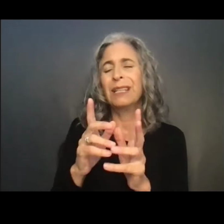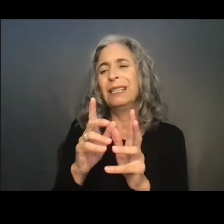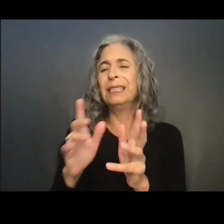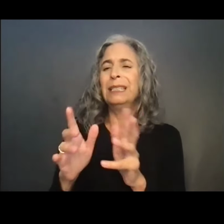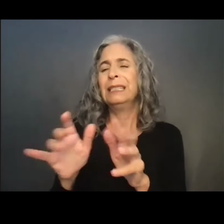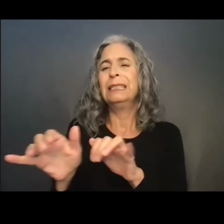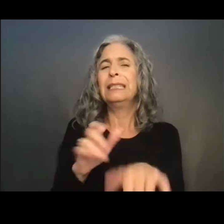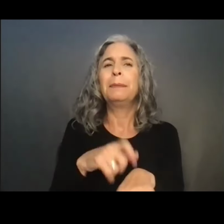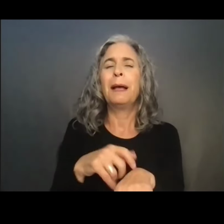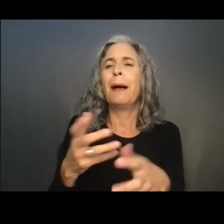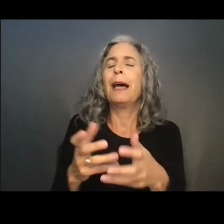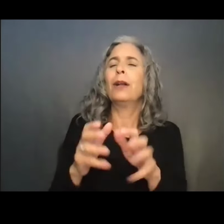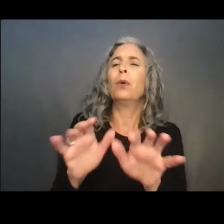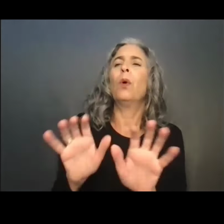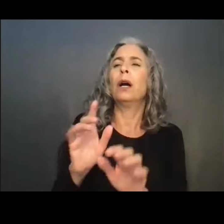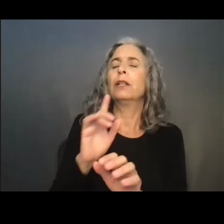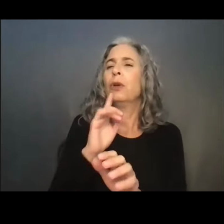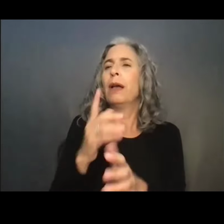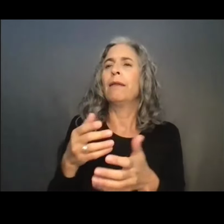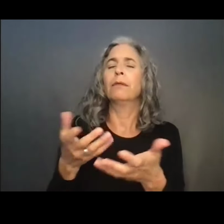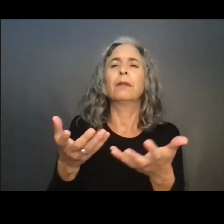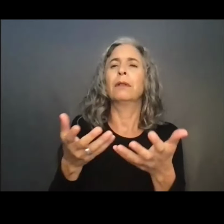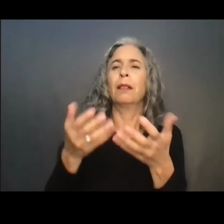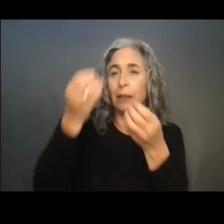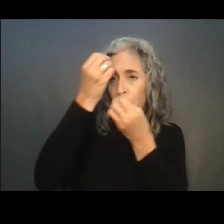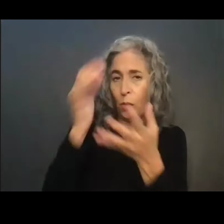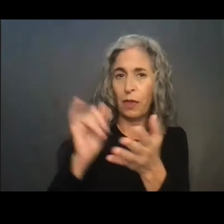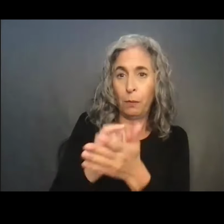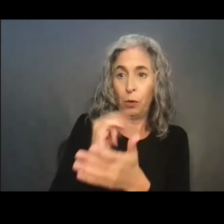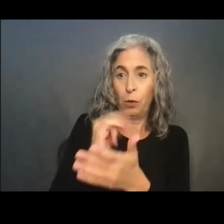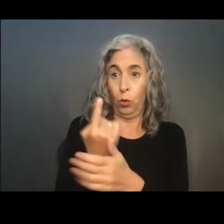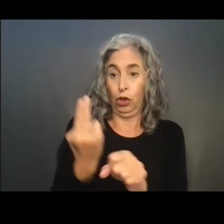want to kind of give the impression that we should only use open source software. I think